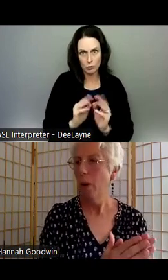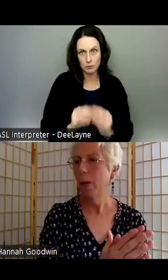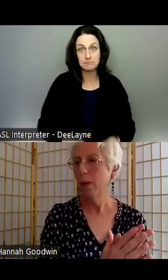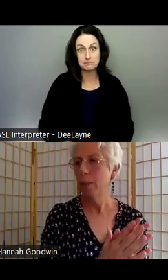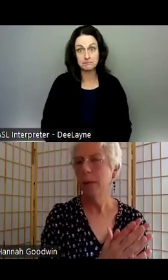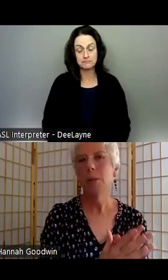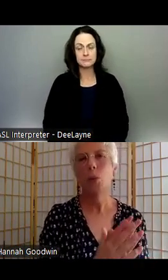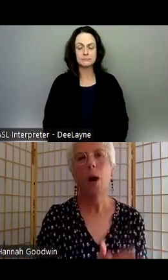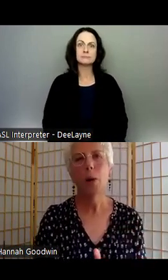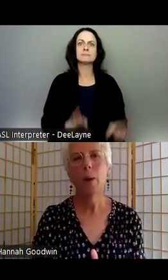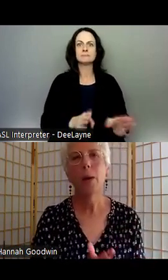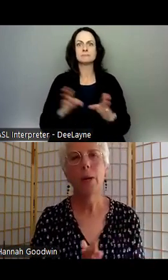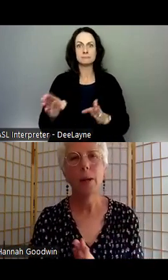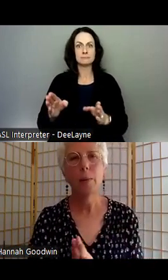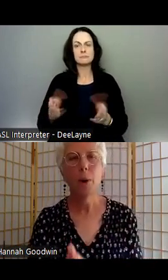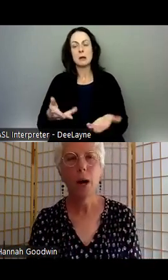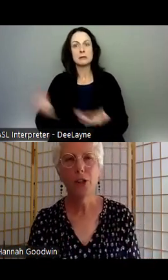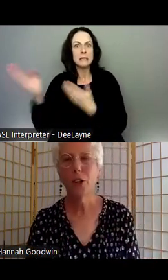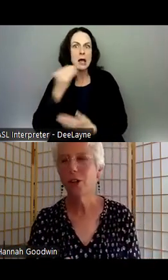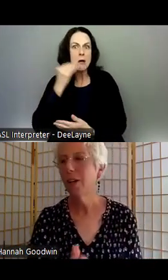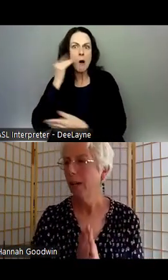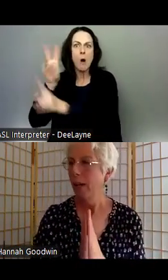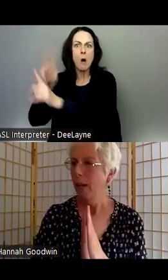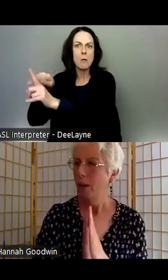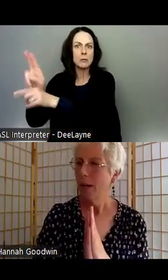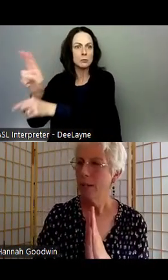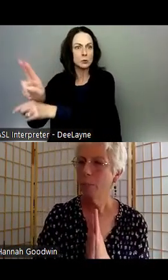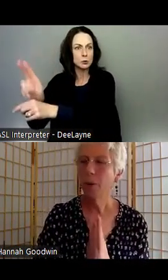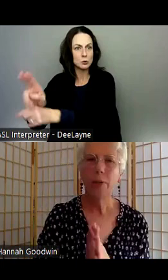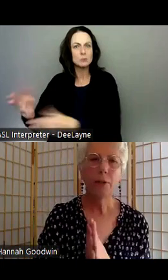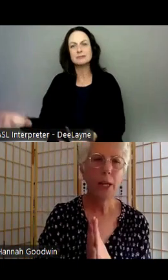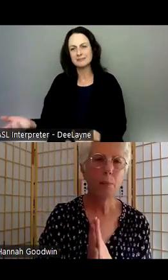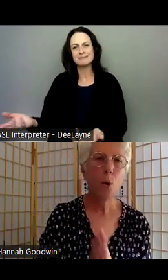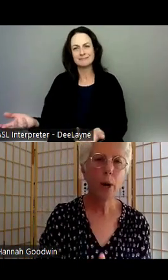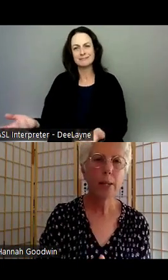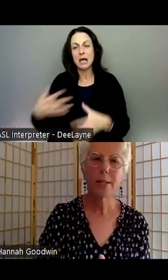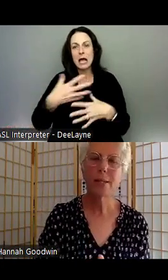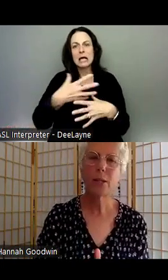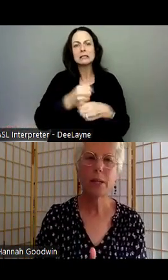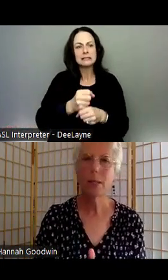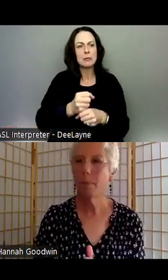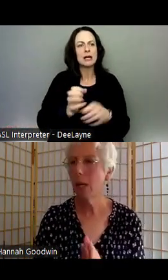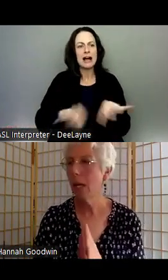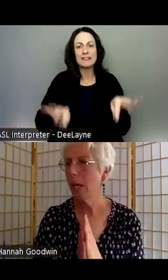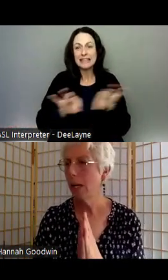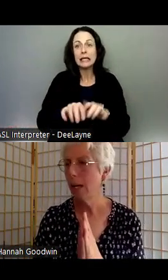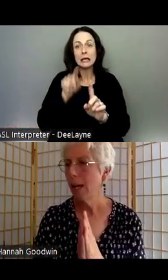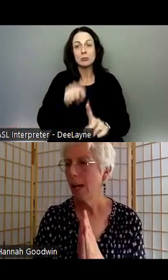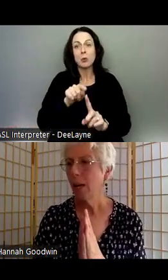what will they be able to walk away with and ponder. A summary of key points could be something,